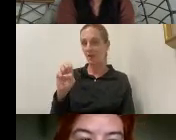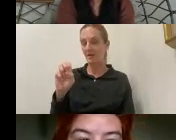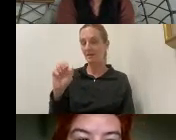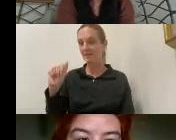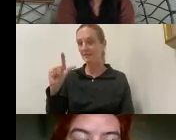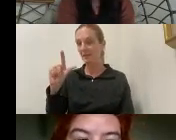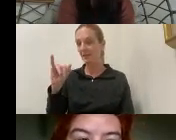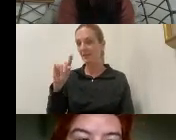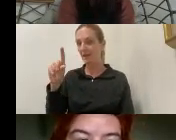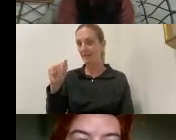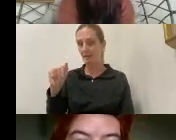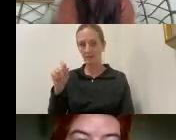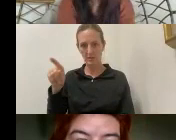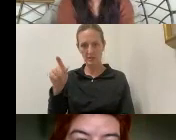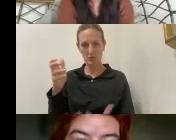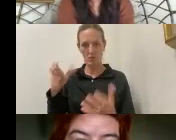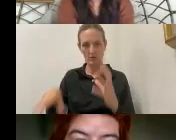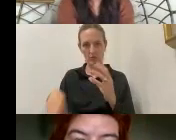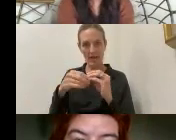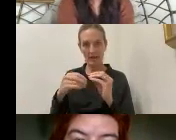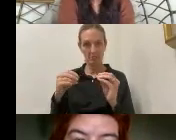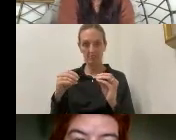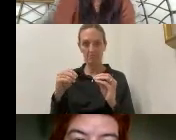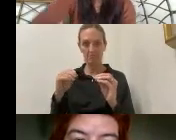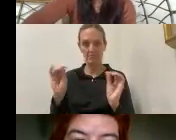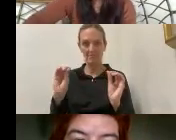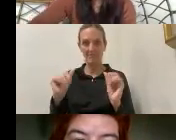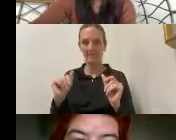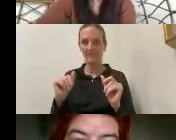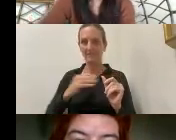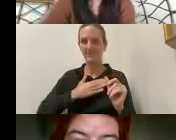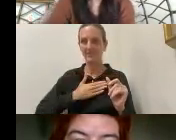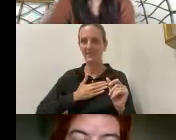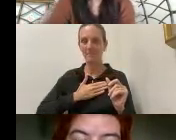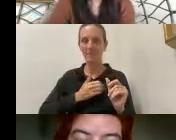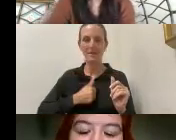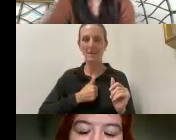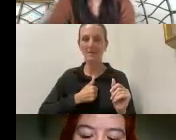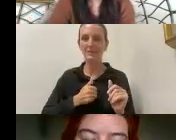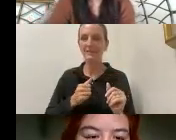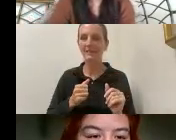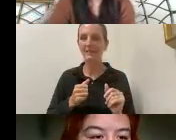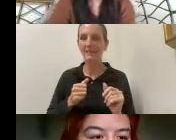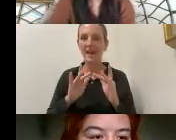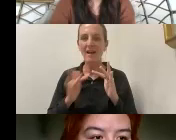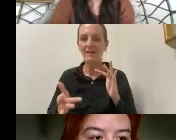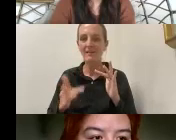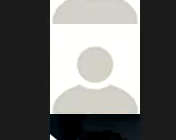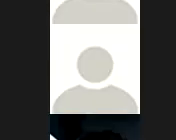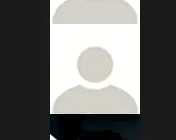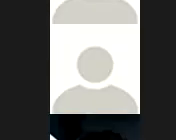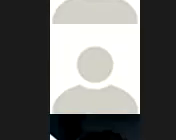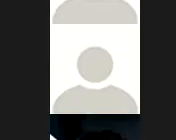Kwikws/Elizabeth (Eliza) Peters: My apologies, I got kicked out.